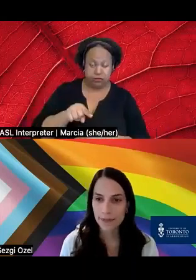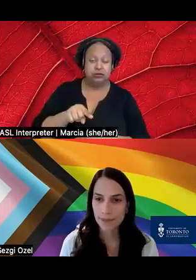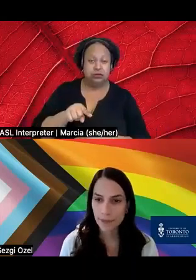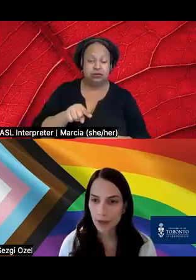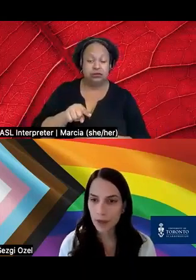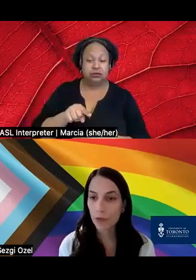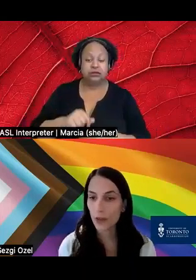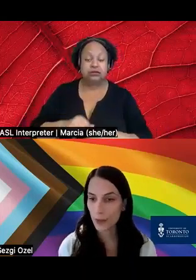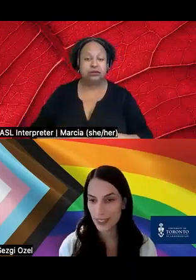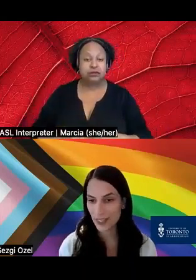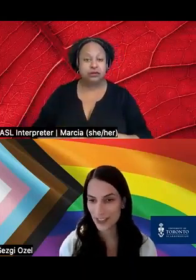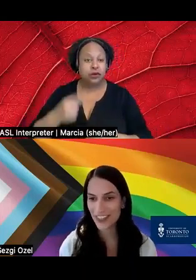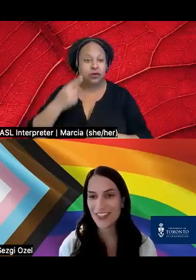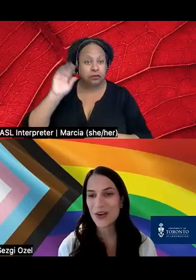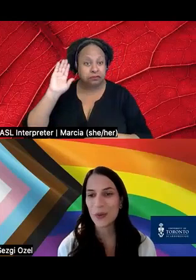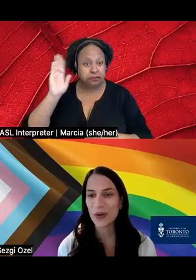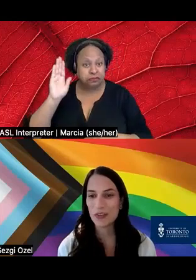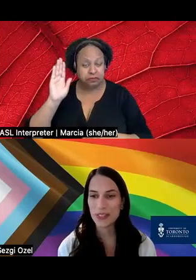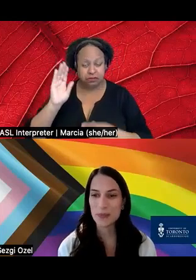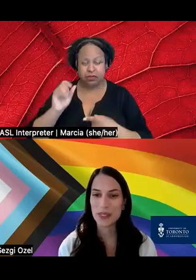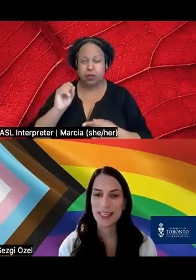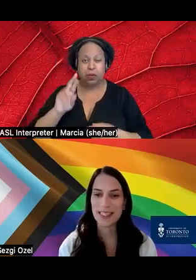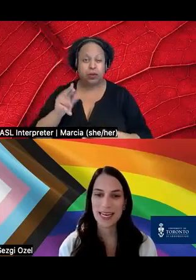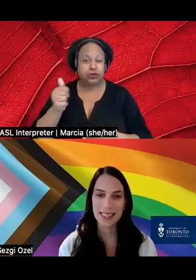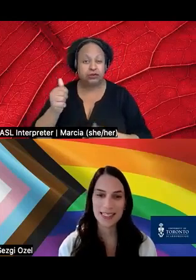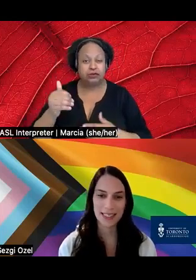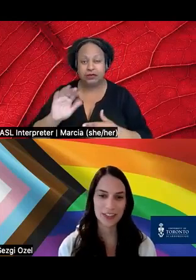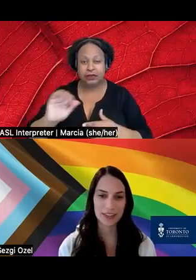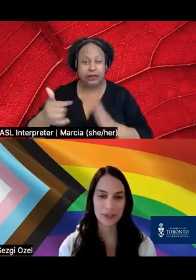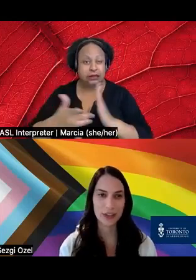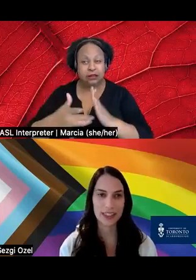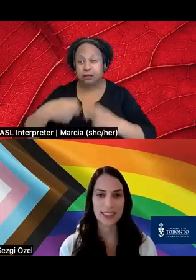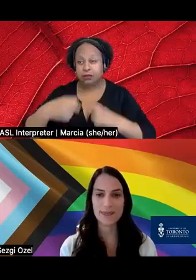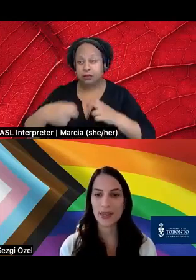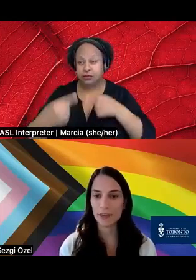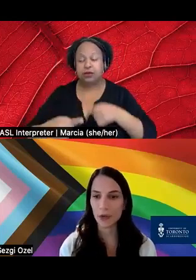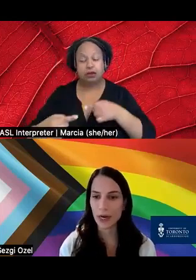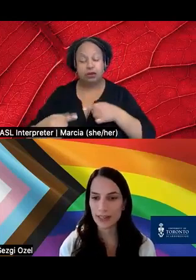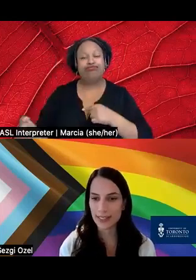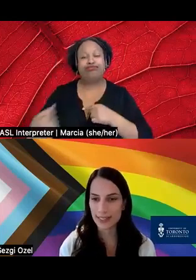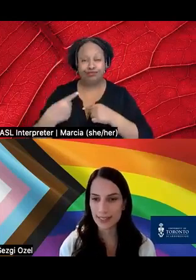for the presenters or if you experience any technical difficulties and require assistance.